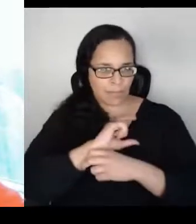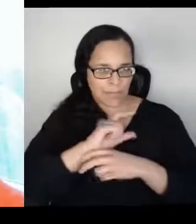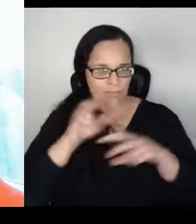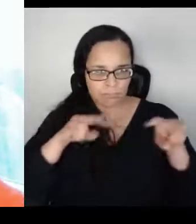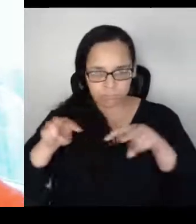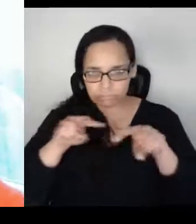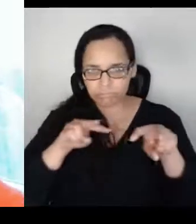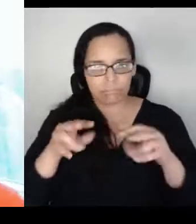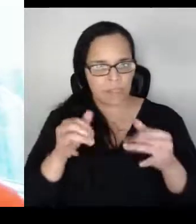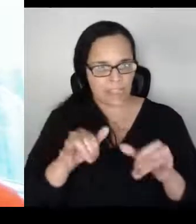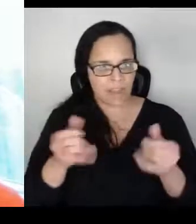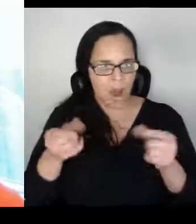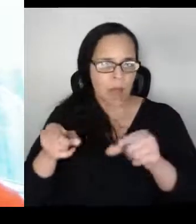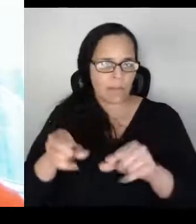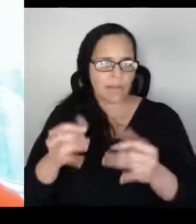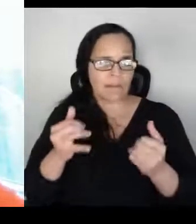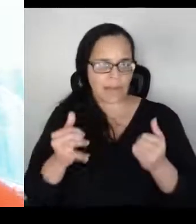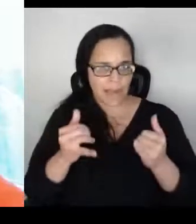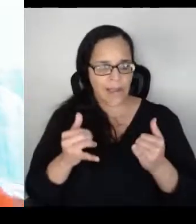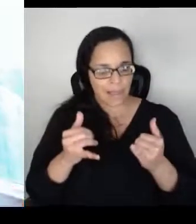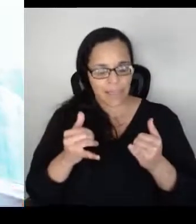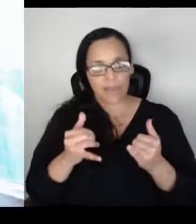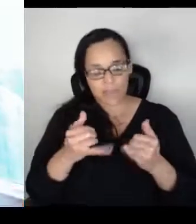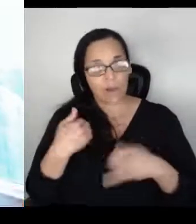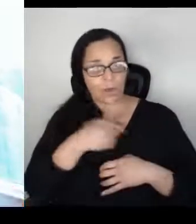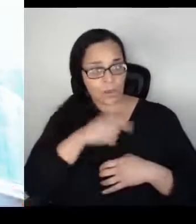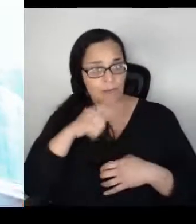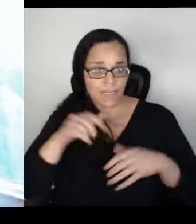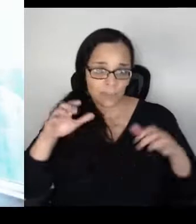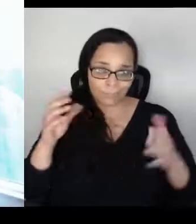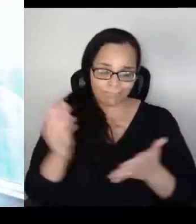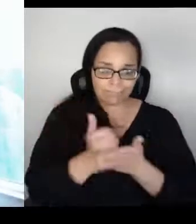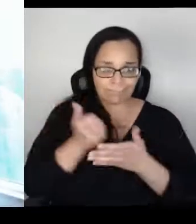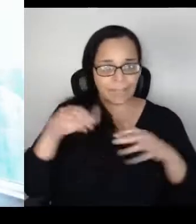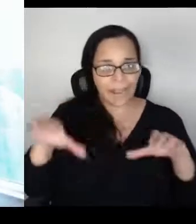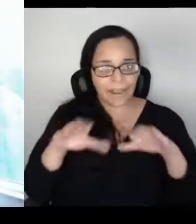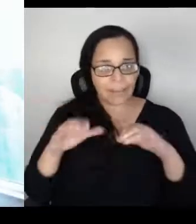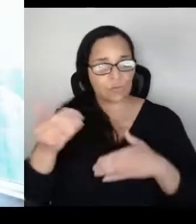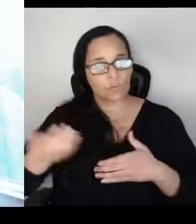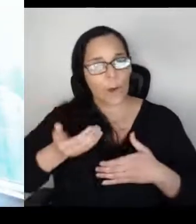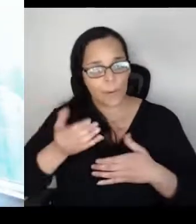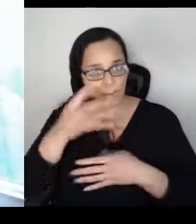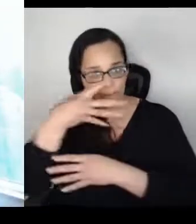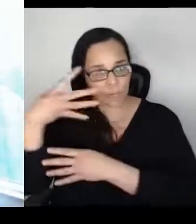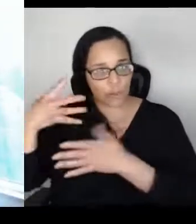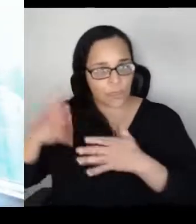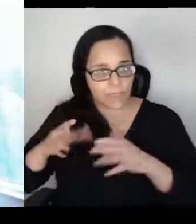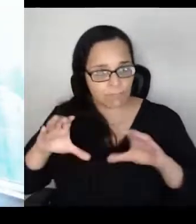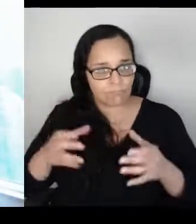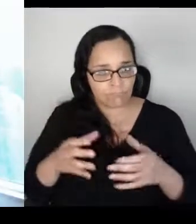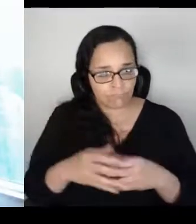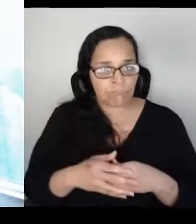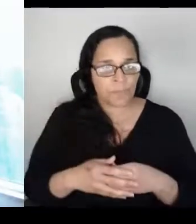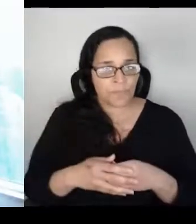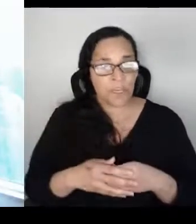to welcome immigrants and what we're also seeing is that when this administration wants to get it right, they do.